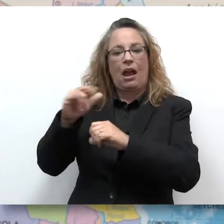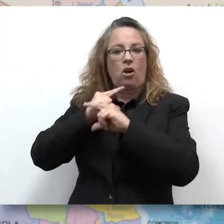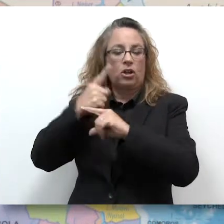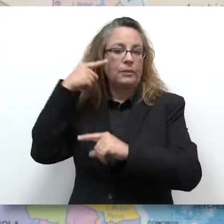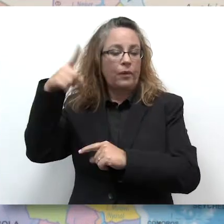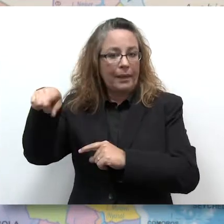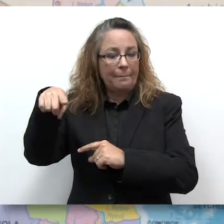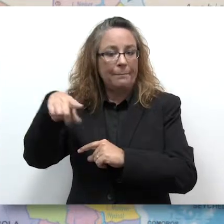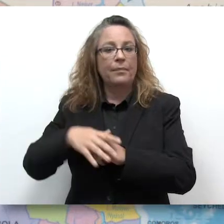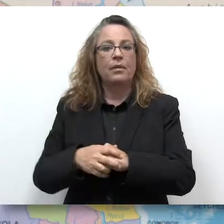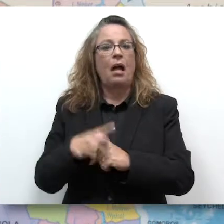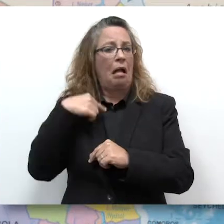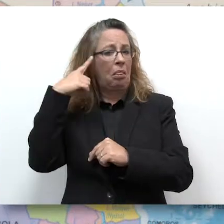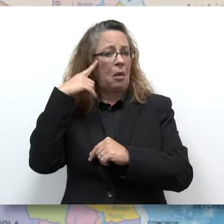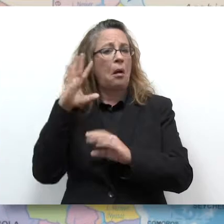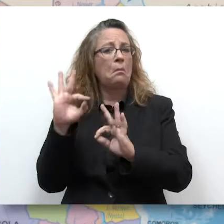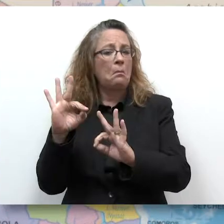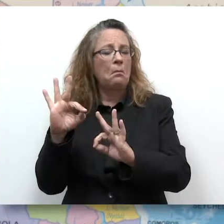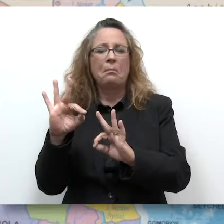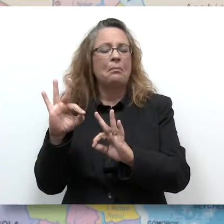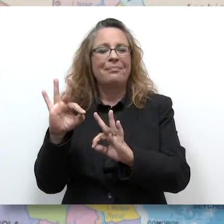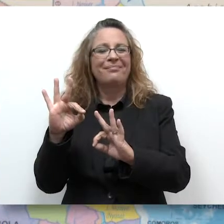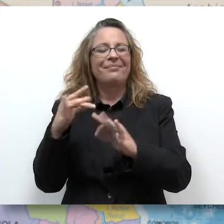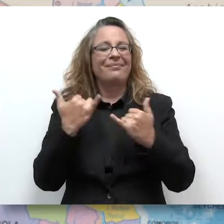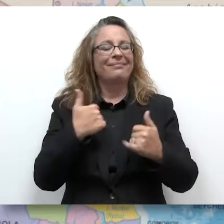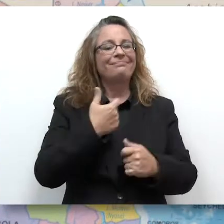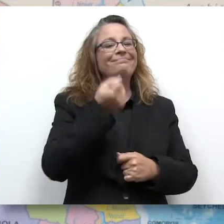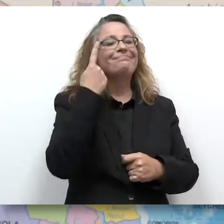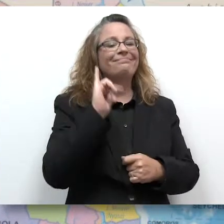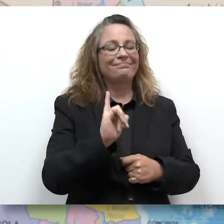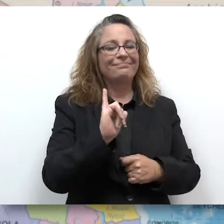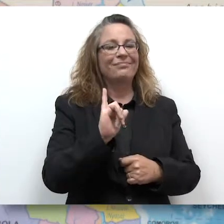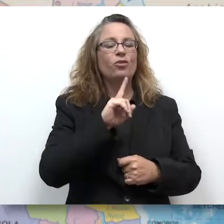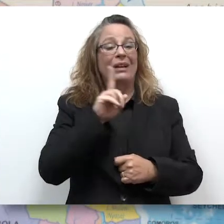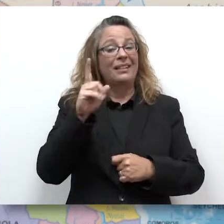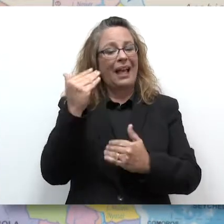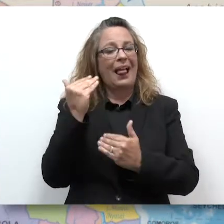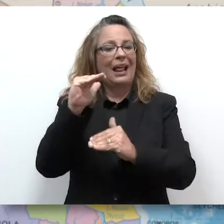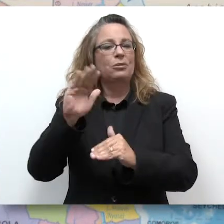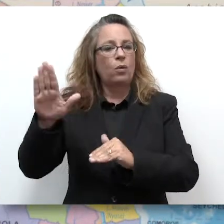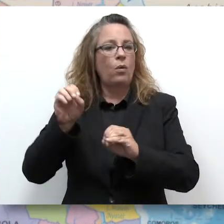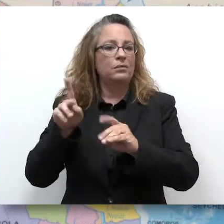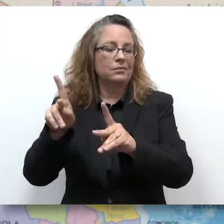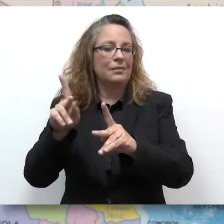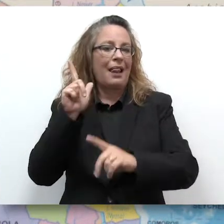I’ve generally thought that was the best way to go, but now I understand that that actually limits their opportunities later in life